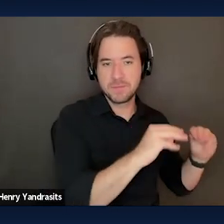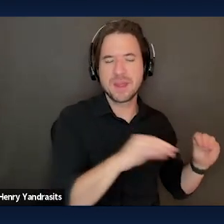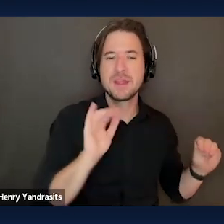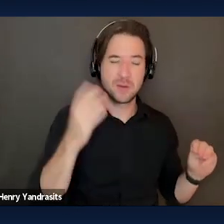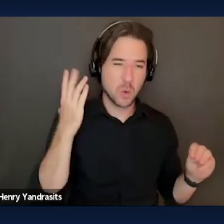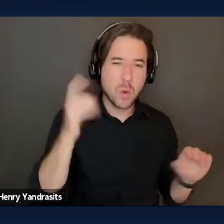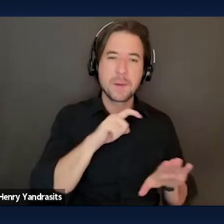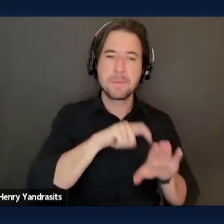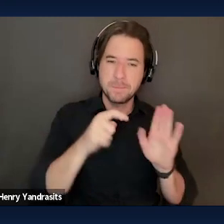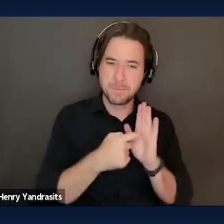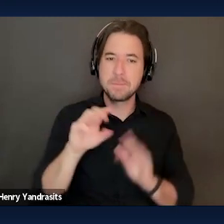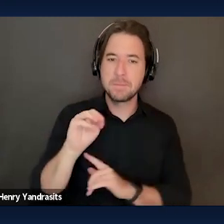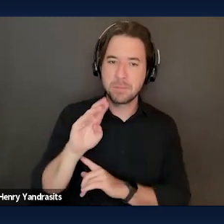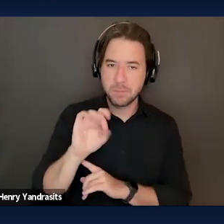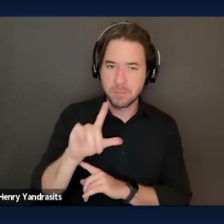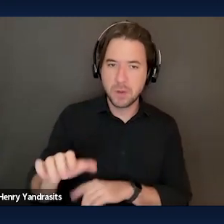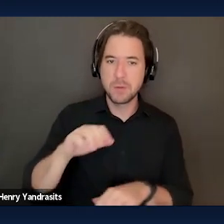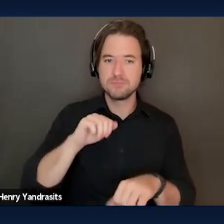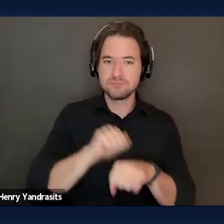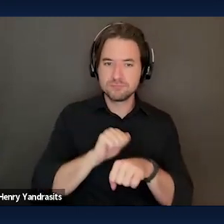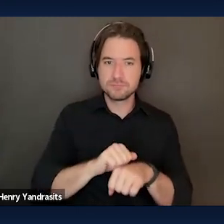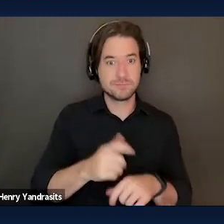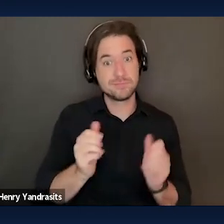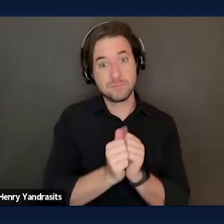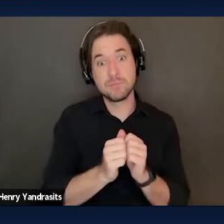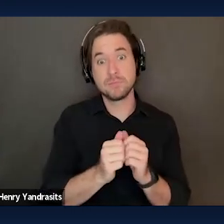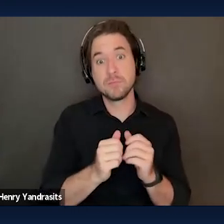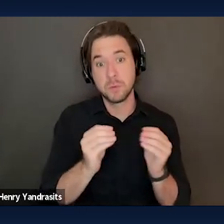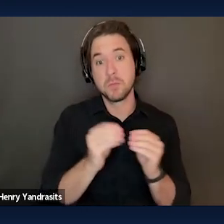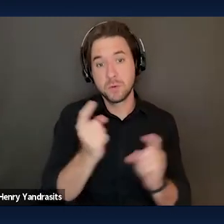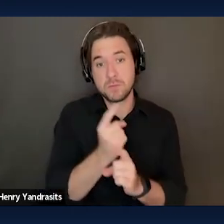is even more appropriate. Because there are methods.